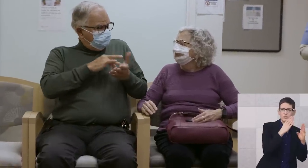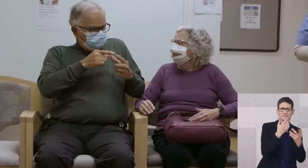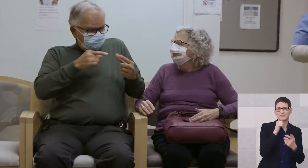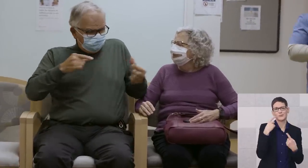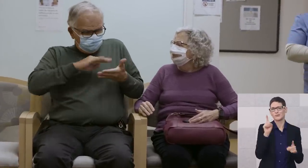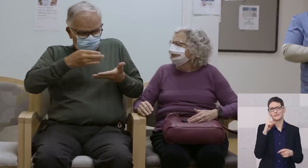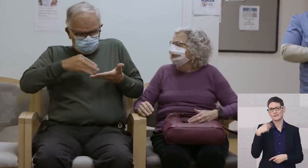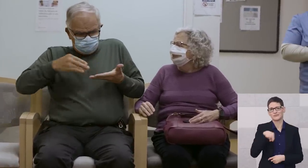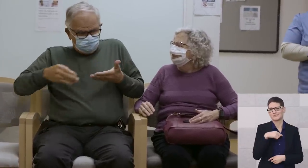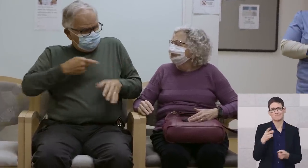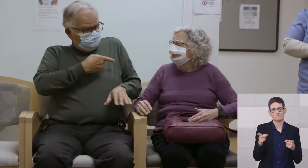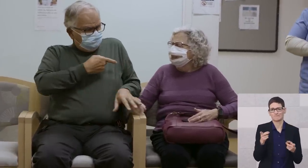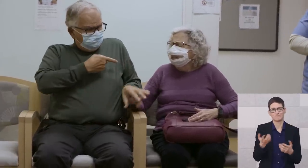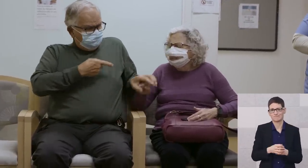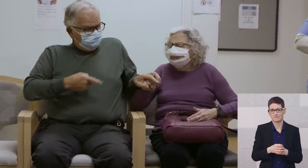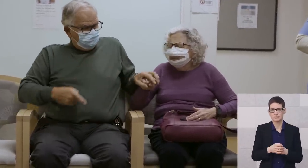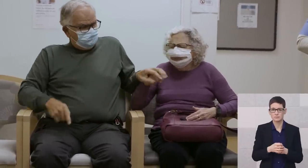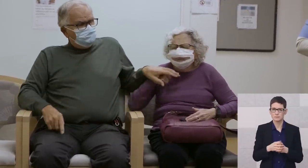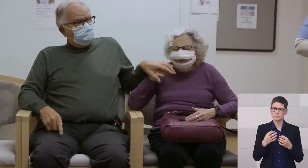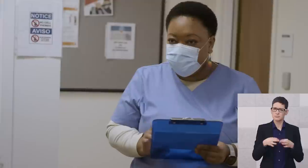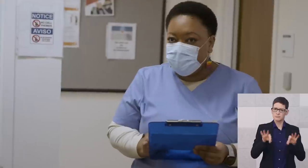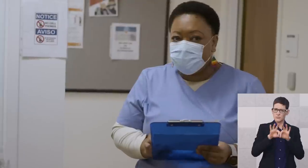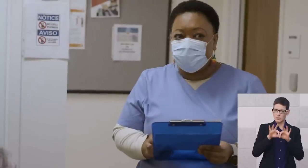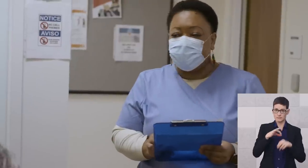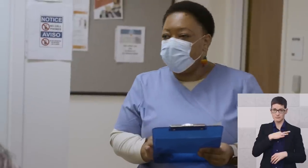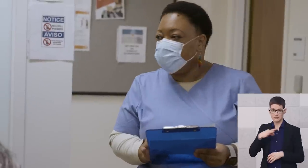Calling our name or knocking on a door doesn’t work for us.